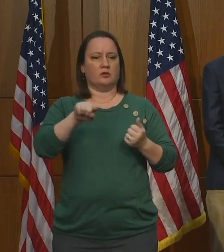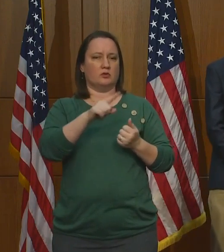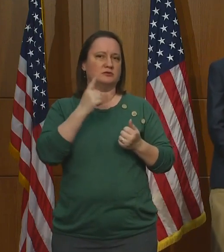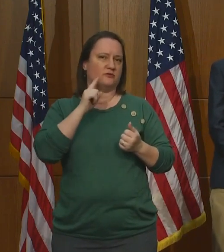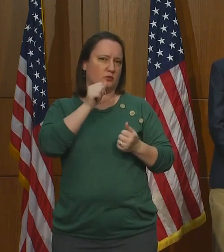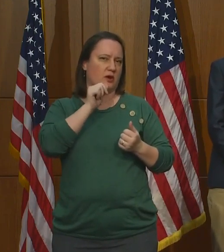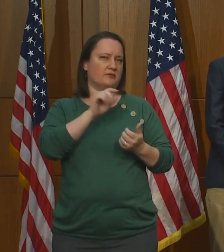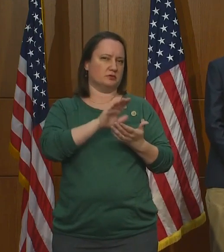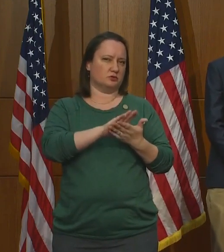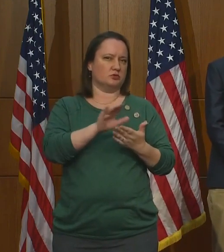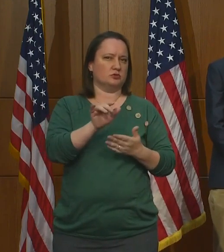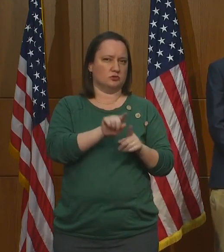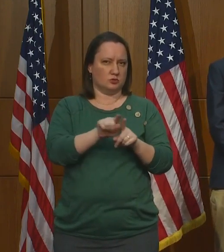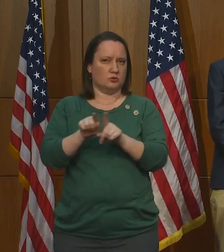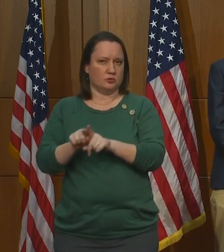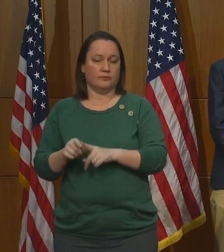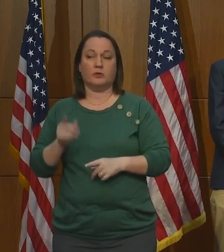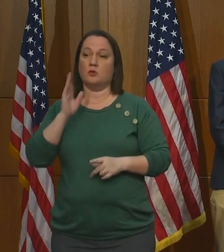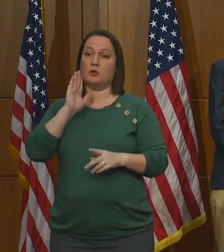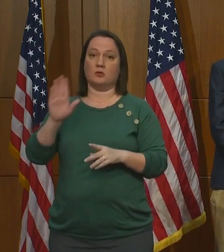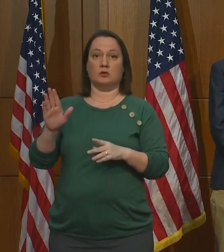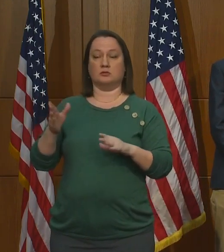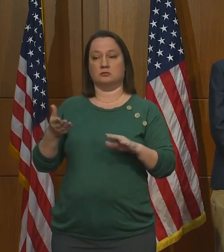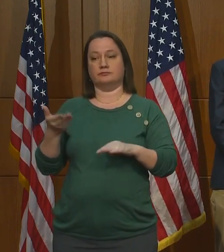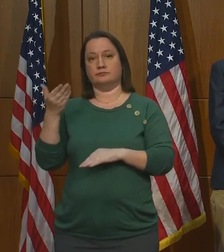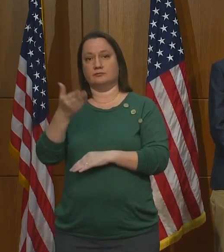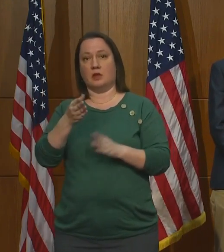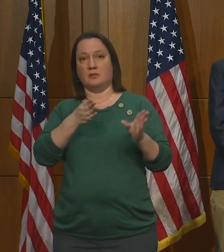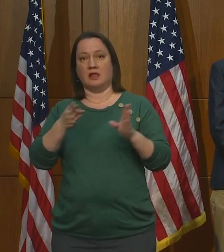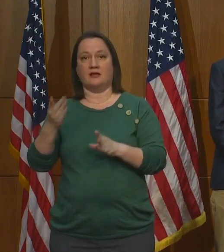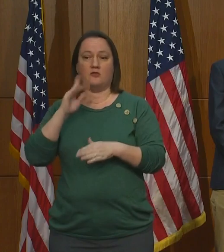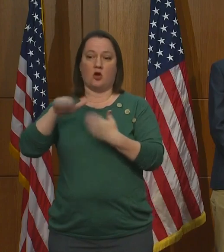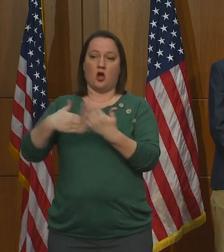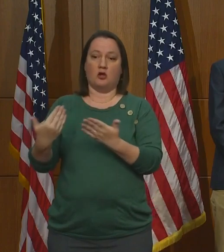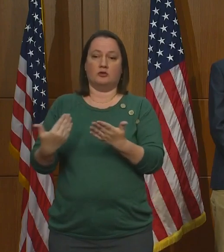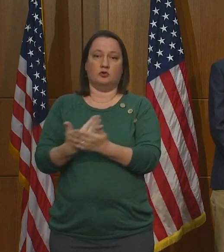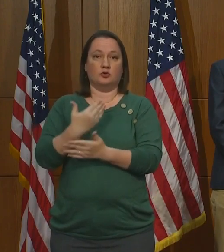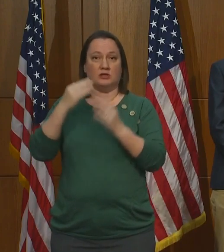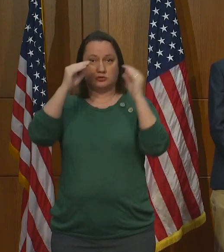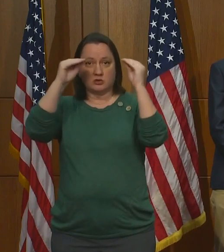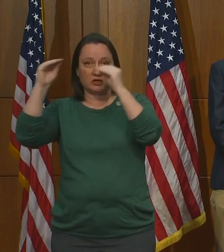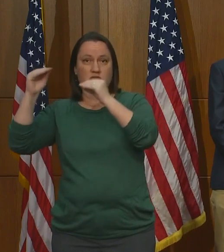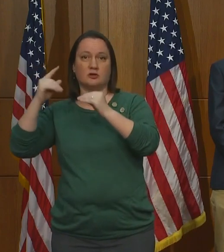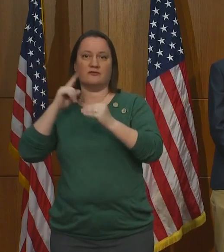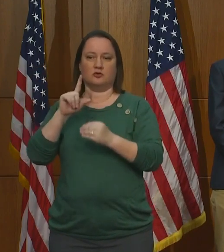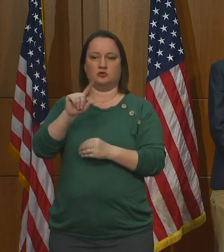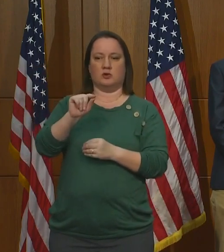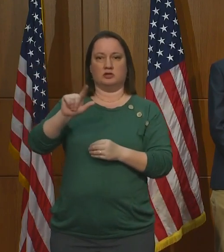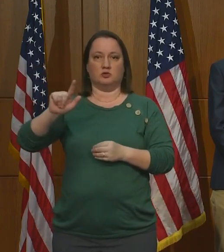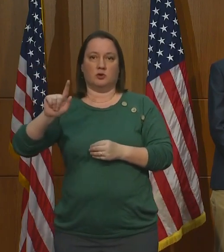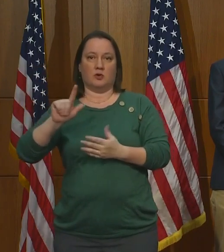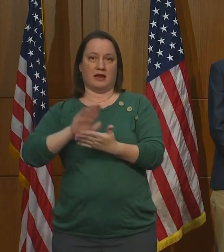FOR PRIVATE SCHOOLS. OUR PUBLIC SCHOOLS WILL ALSO BE REQUIRED TO SUBMIT A PLAN FOR PROVIDING